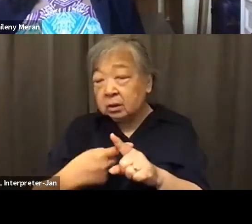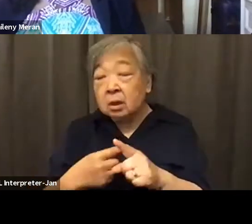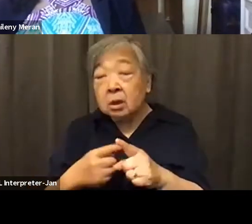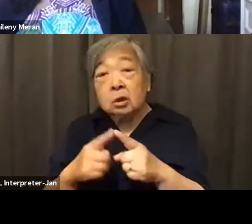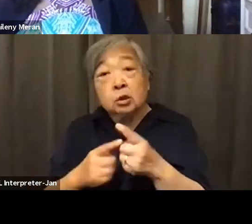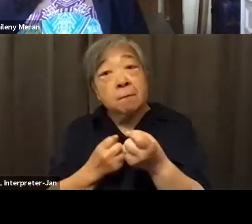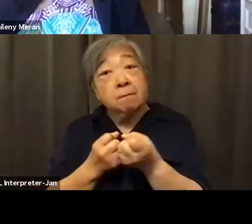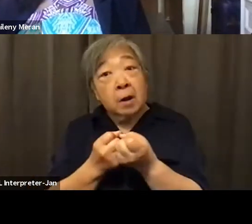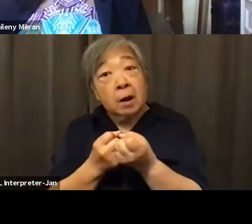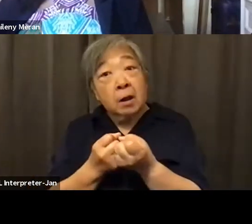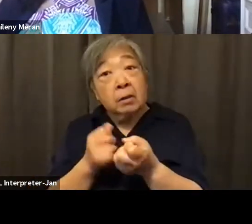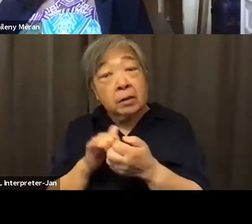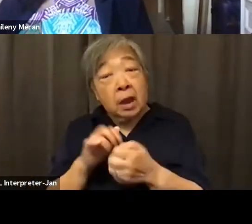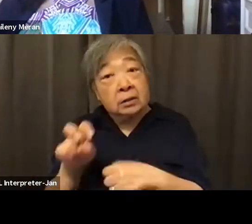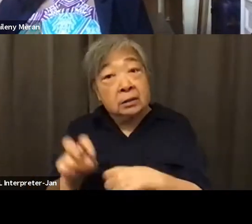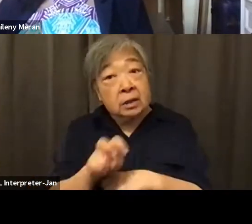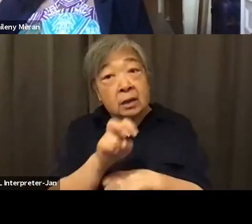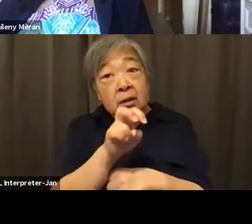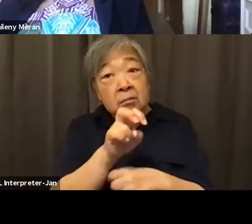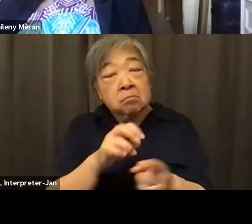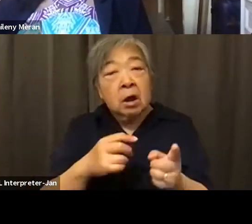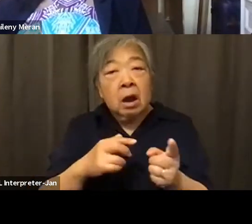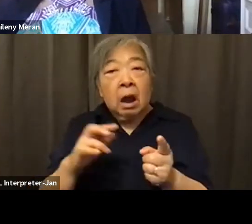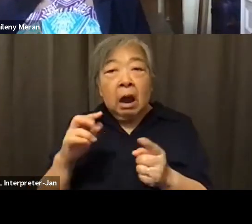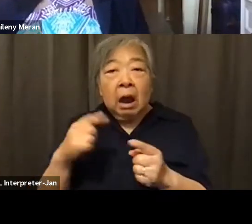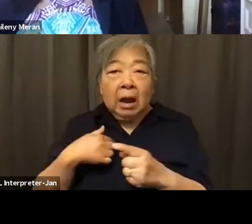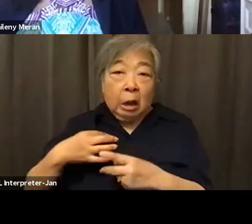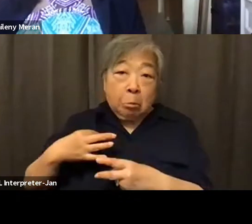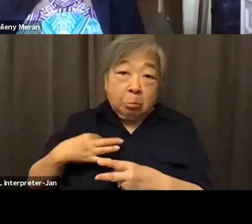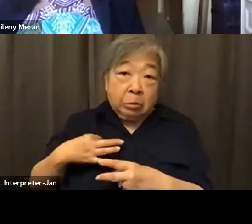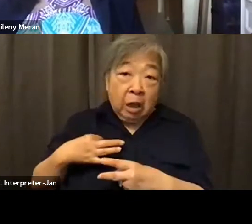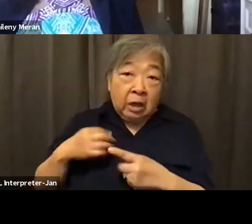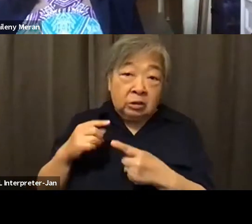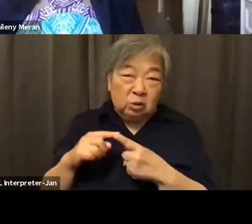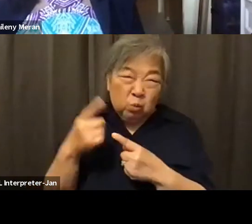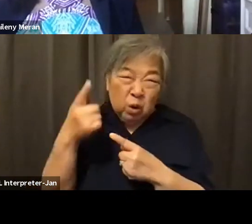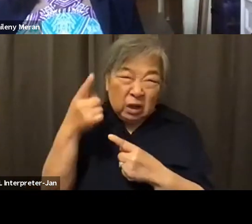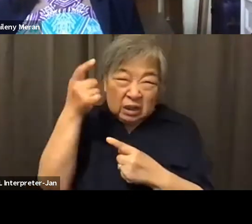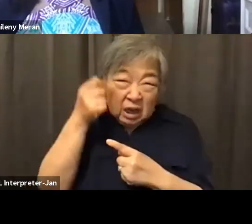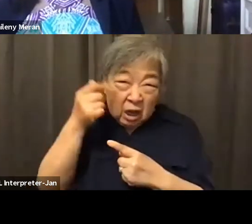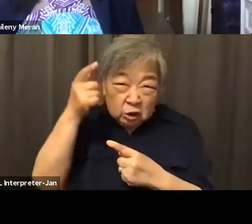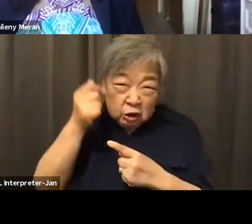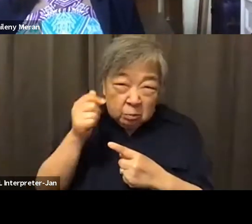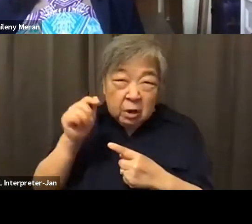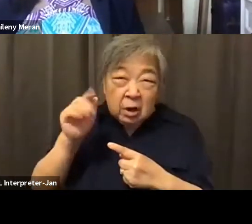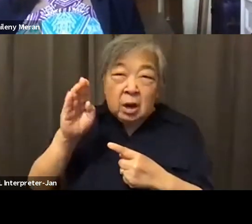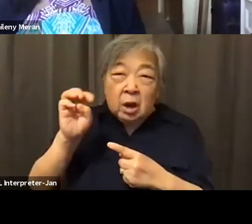I applied really only to one scholarship, the Benjamin A. Gilman International Scholarship